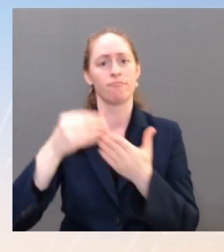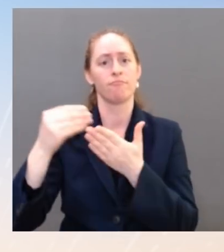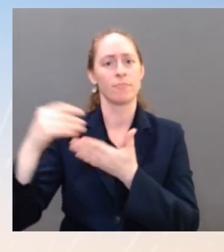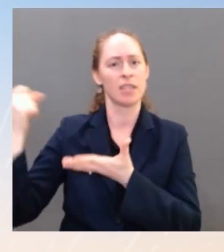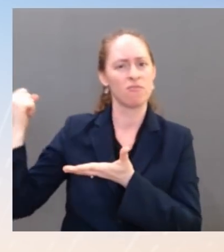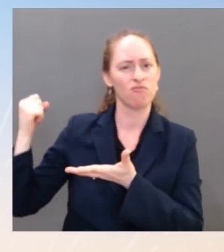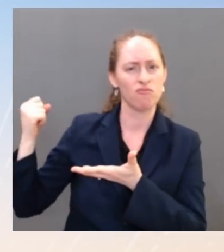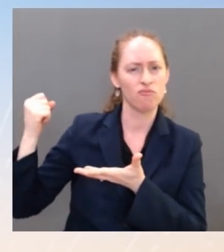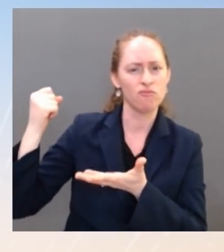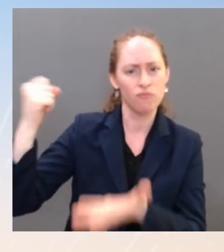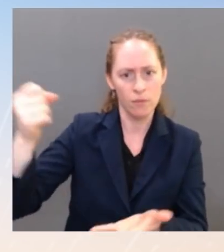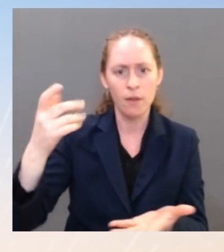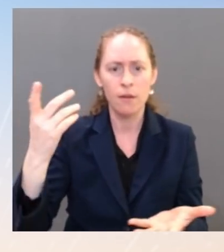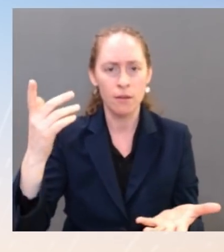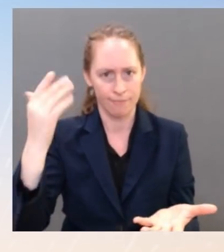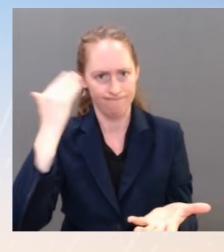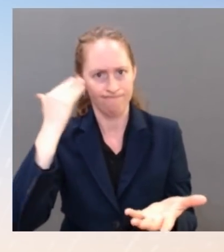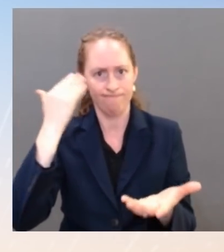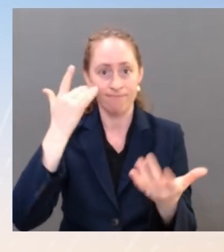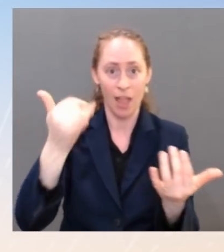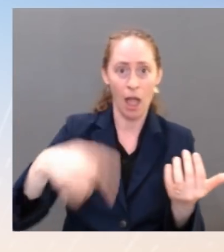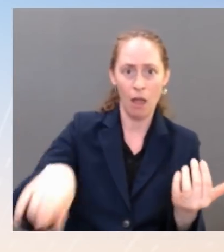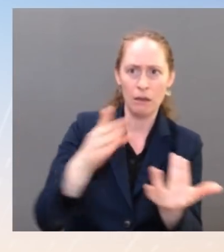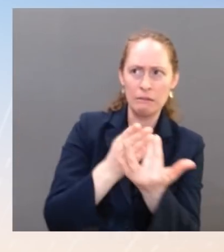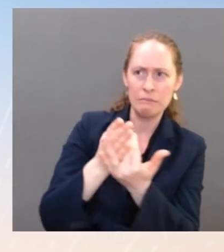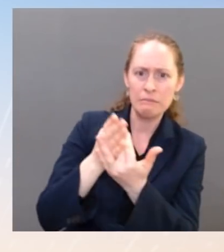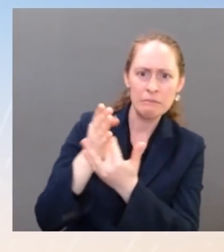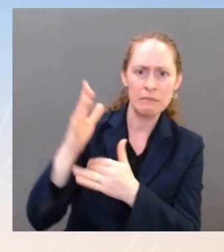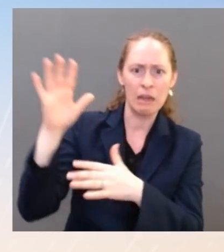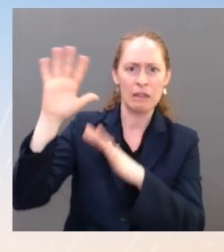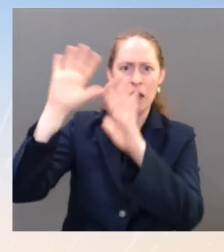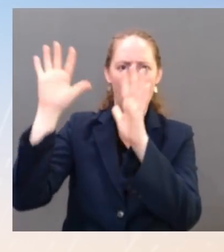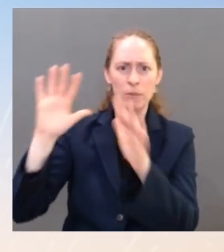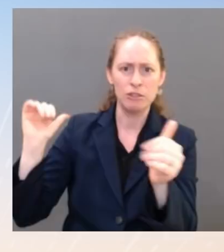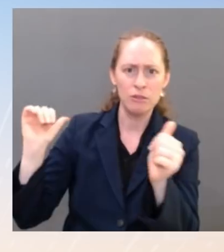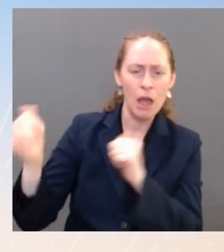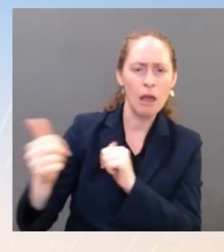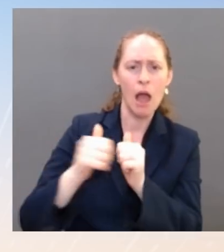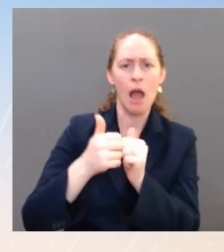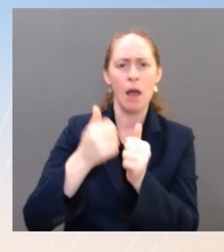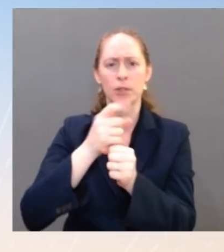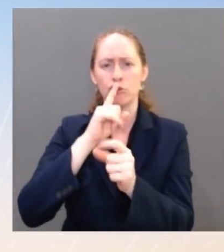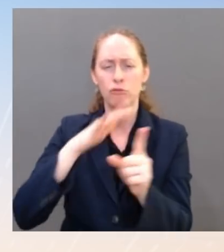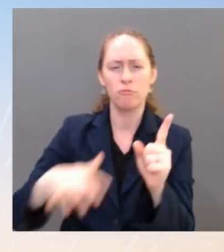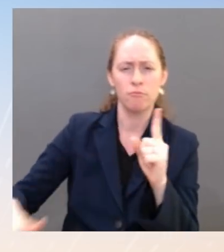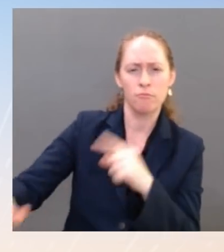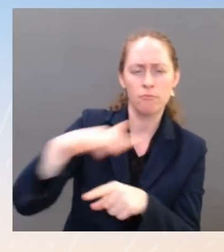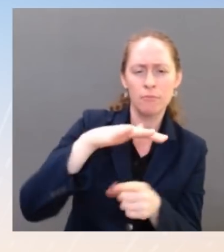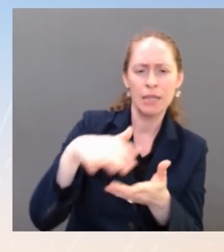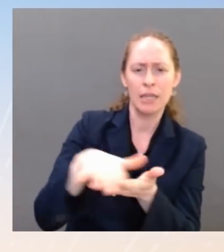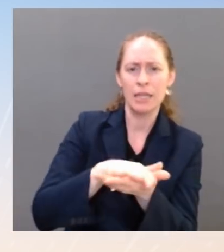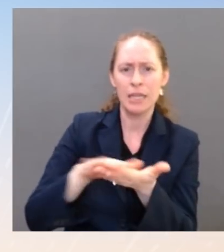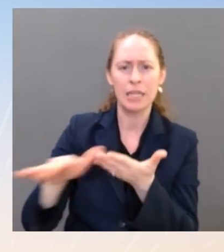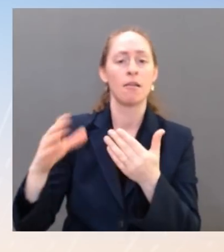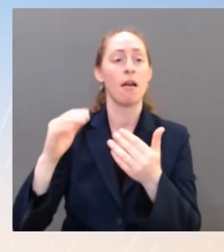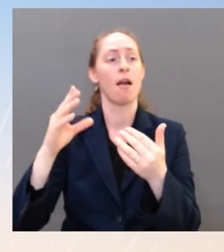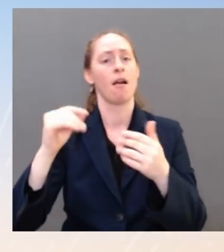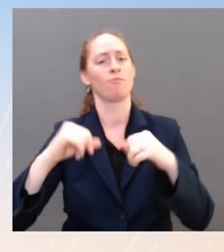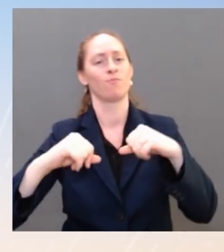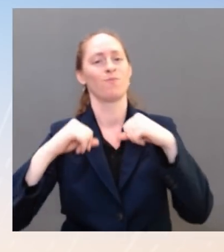supporting water, sanitation, dam and safety excuse me, dam safety and fulfilling Indian water rights settlements.